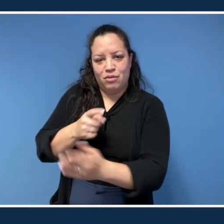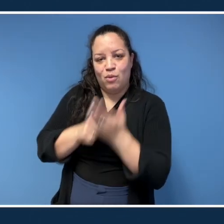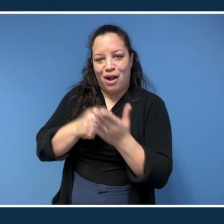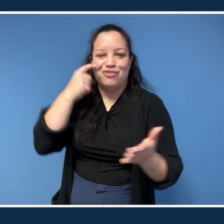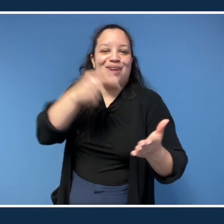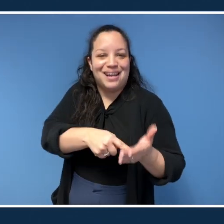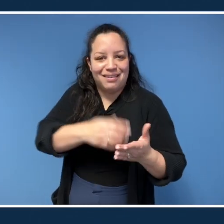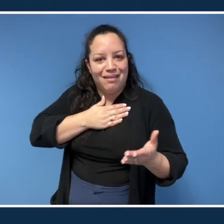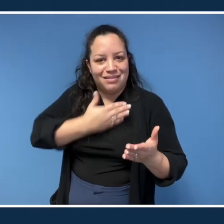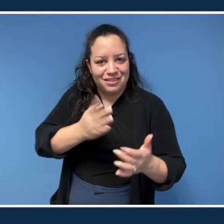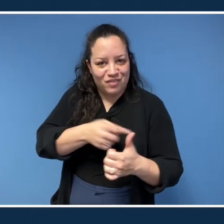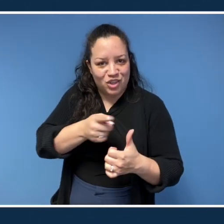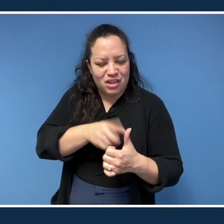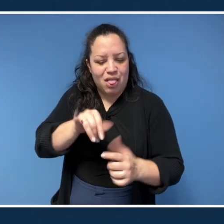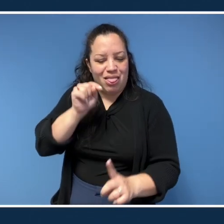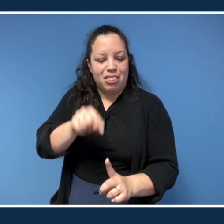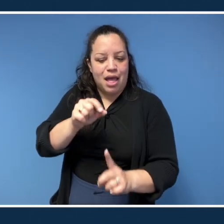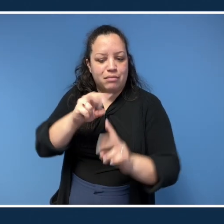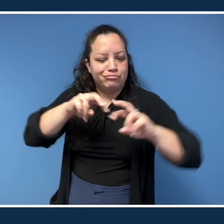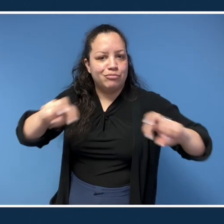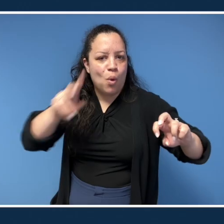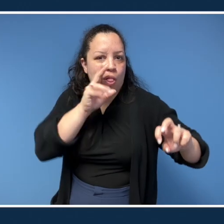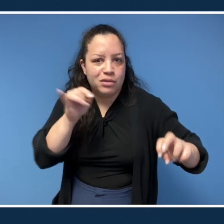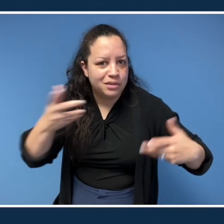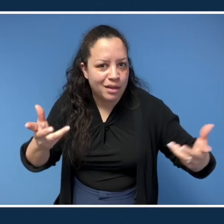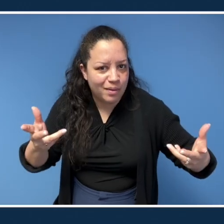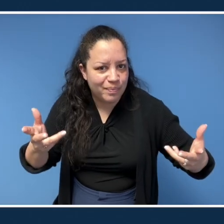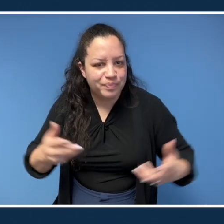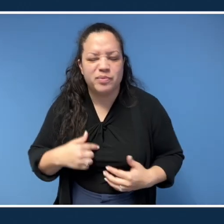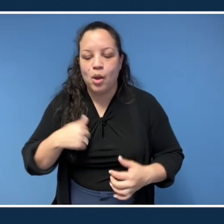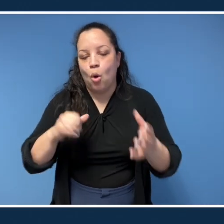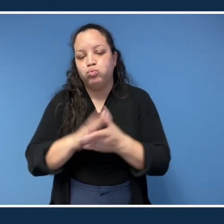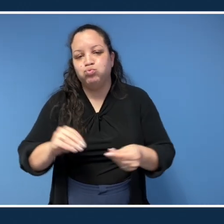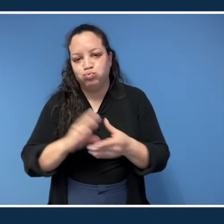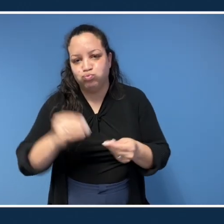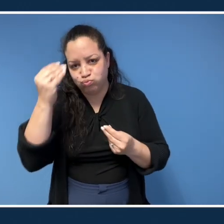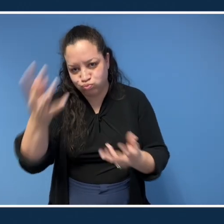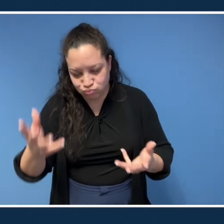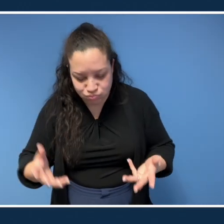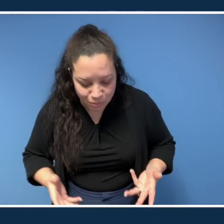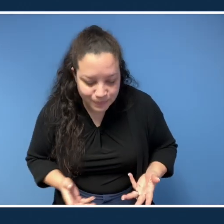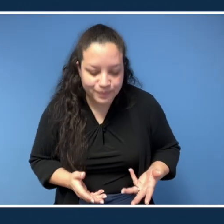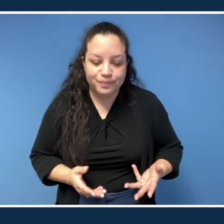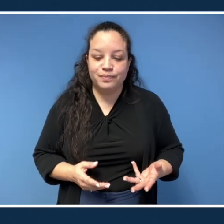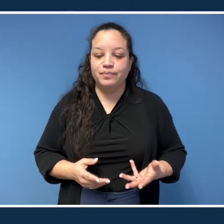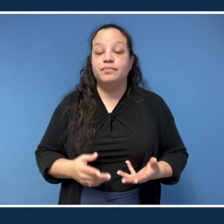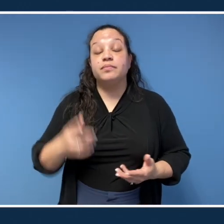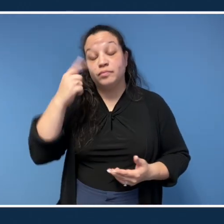what I would say is that I kind of ground myself and I'll share a story for our listeners here. But being African Nova Scotian is unique